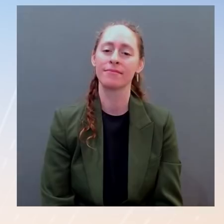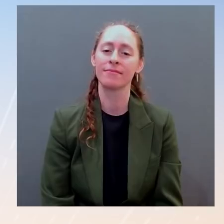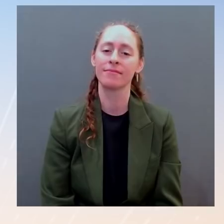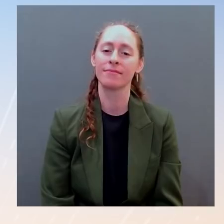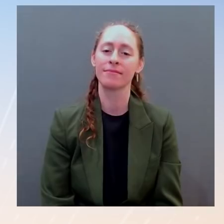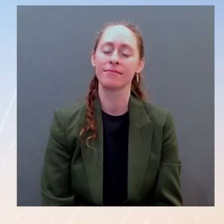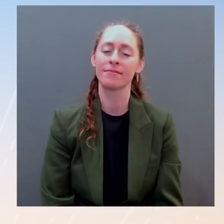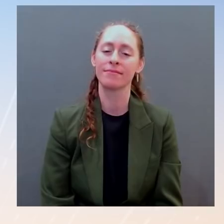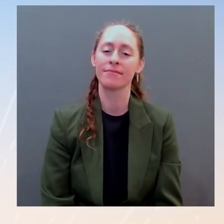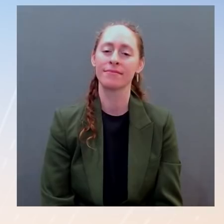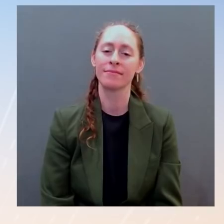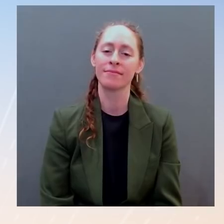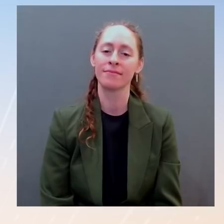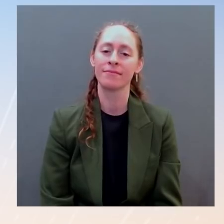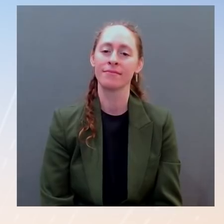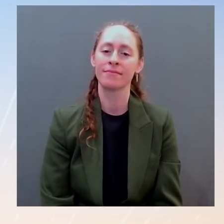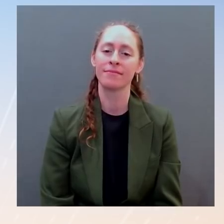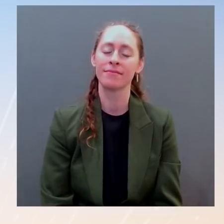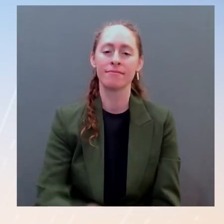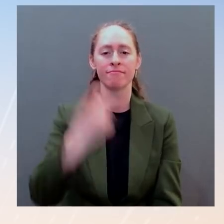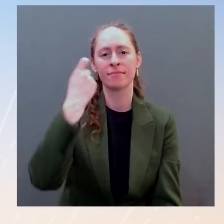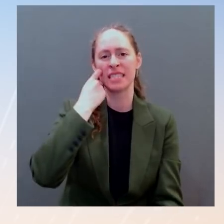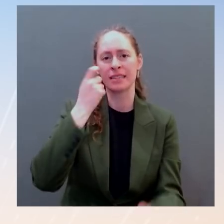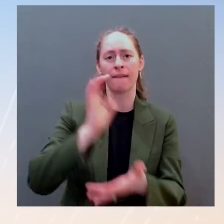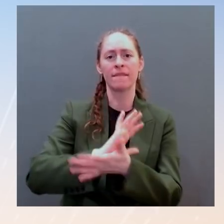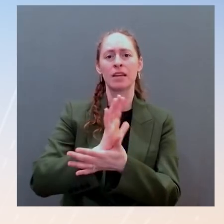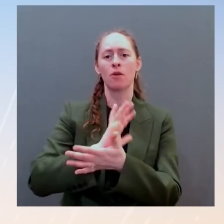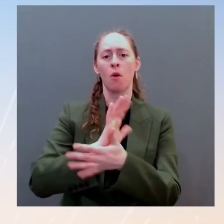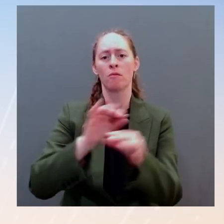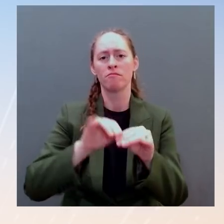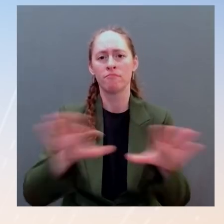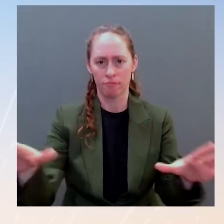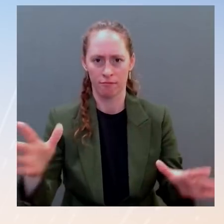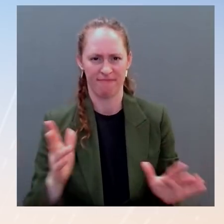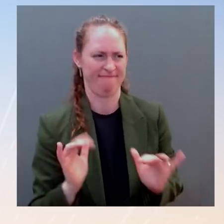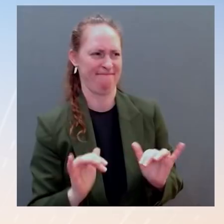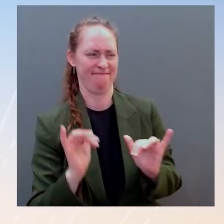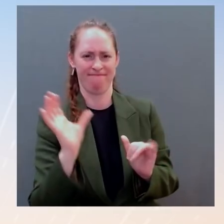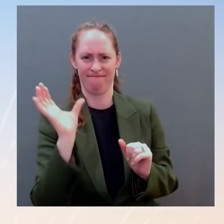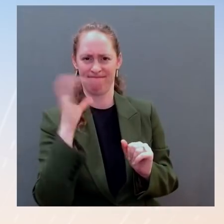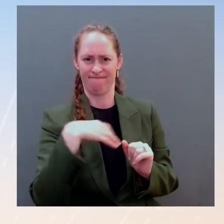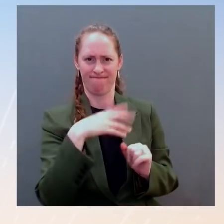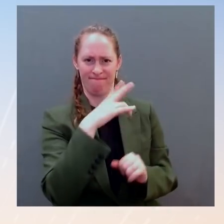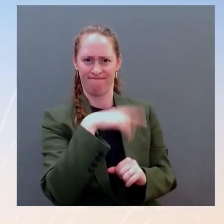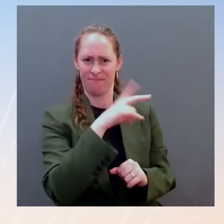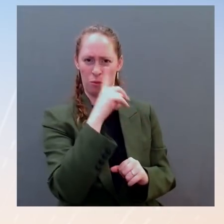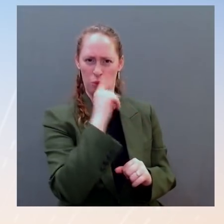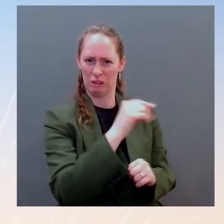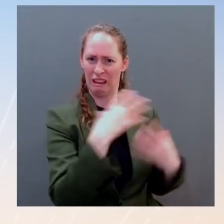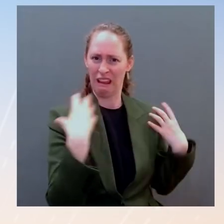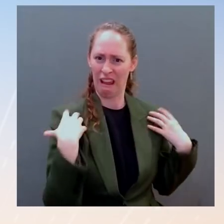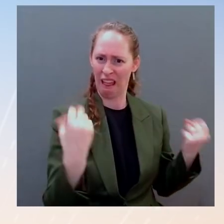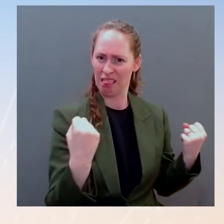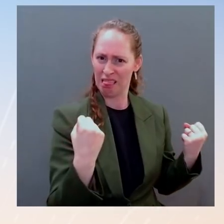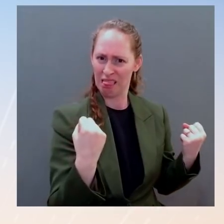And have concerns been raised internally at all about this topic? Ms. Psaki: I don't have any assessment for -- to offer from here or any particular comment